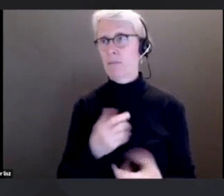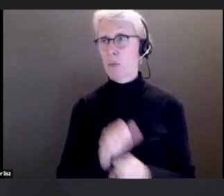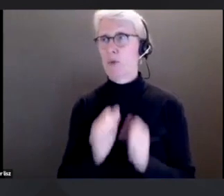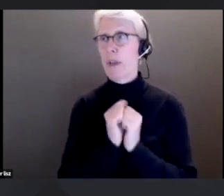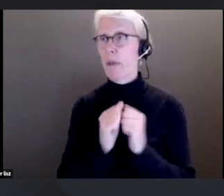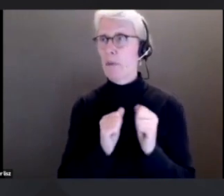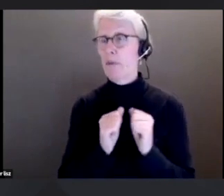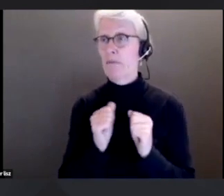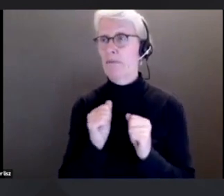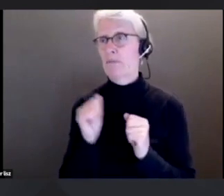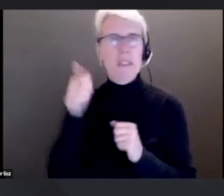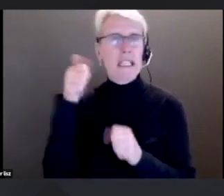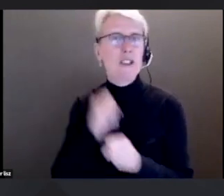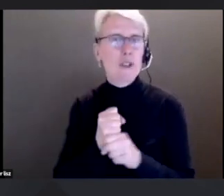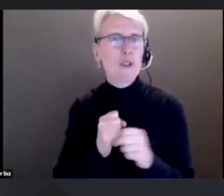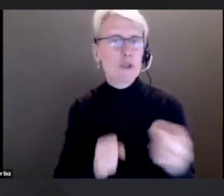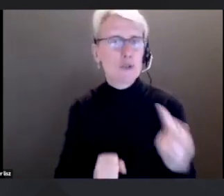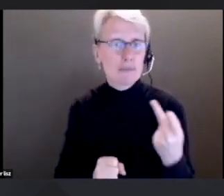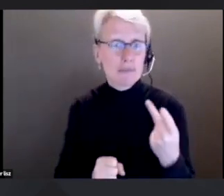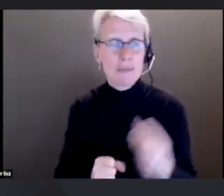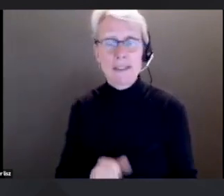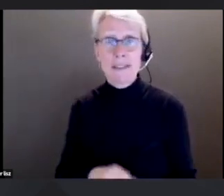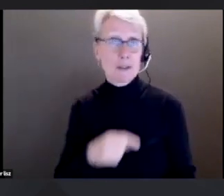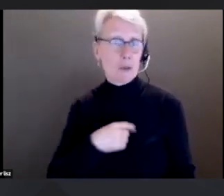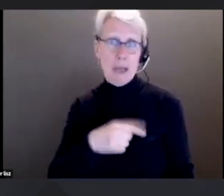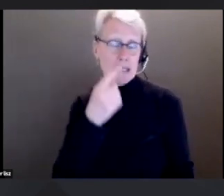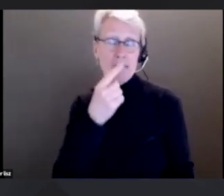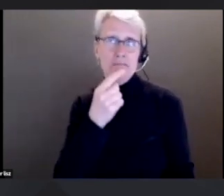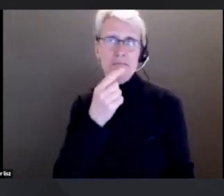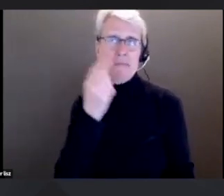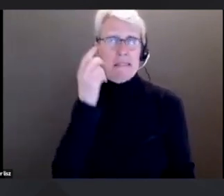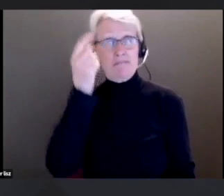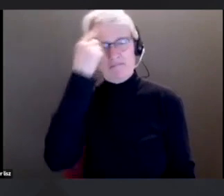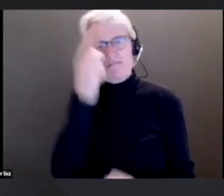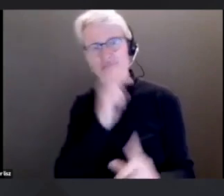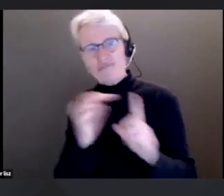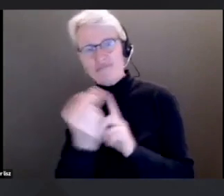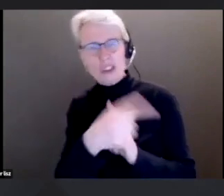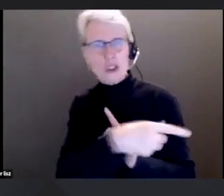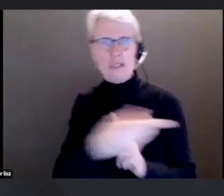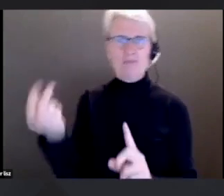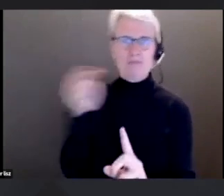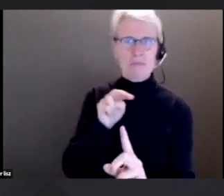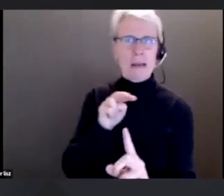And we work together with the clients, you know, and it's not always perfect. We've sometimes we have to make different accommodations